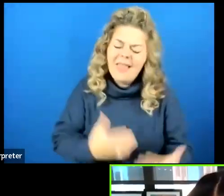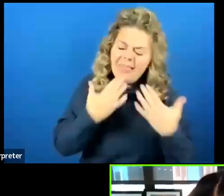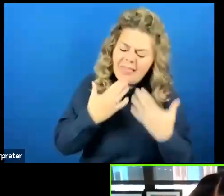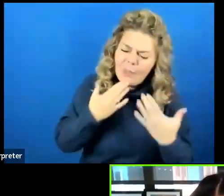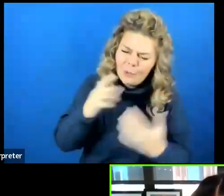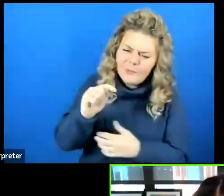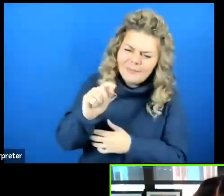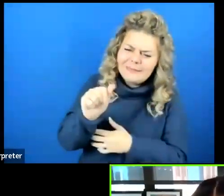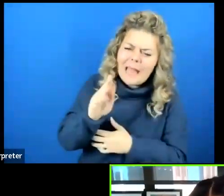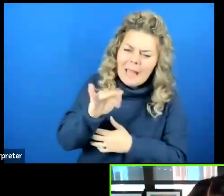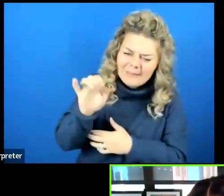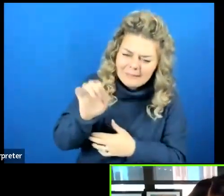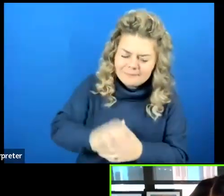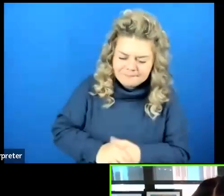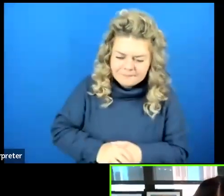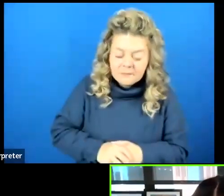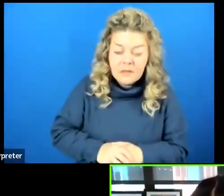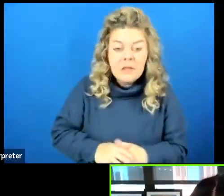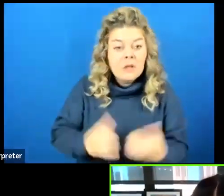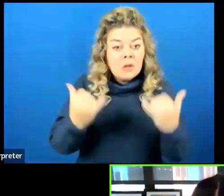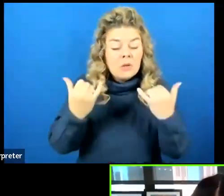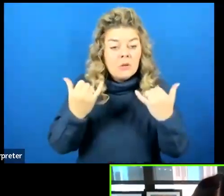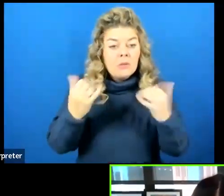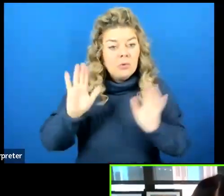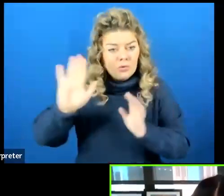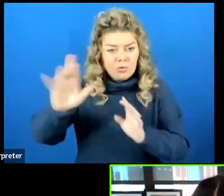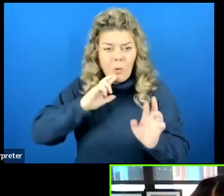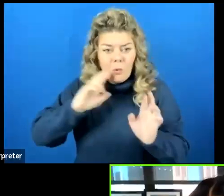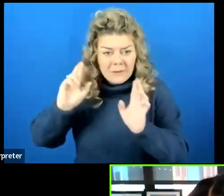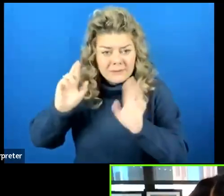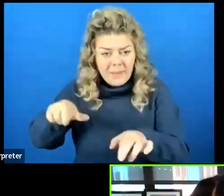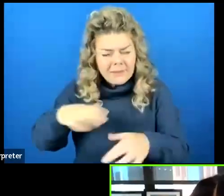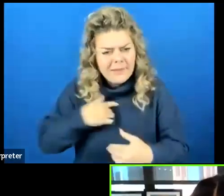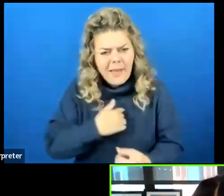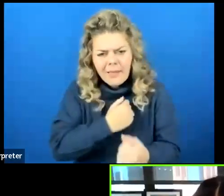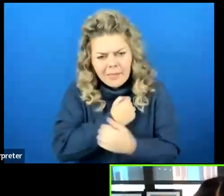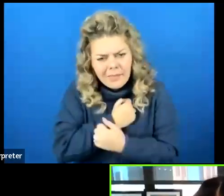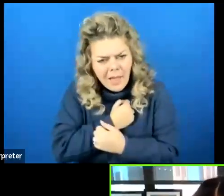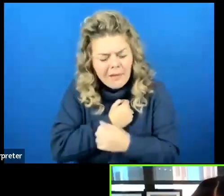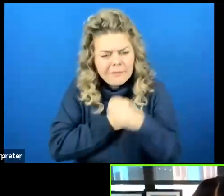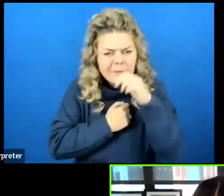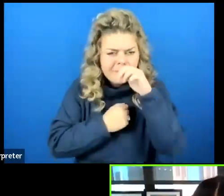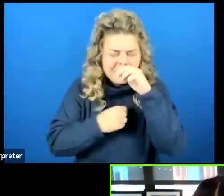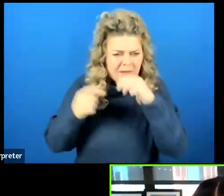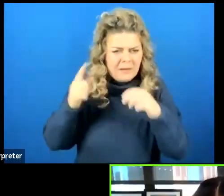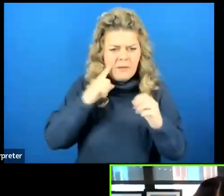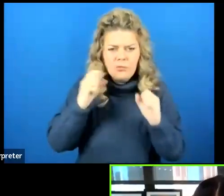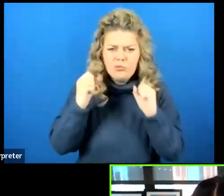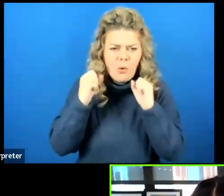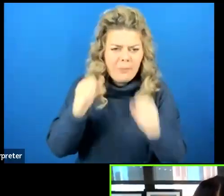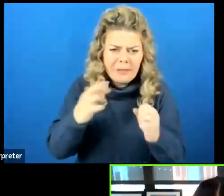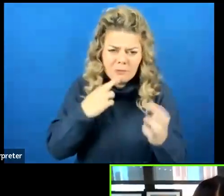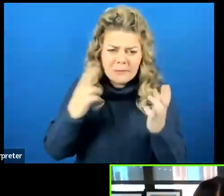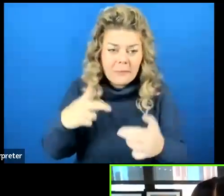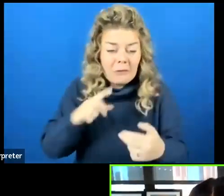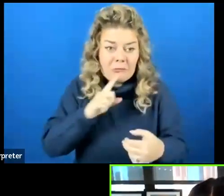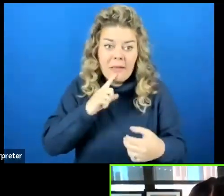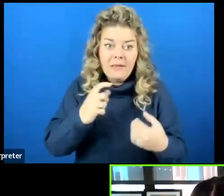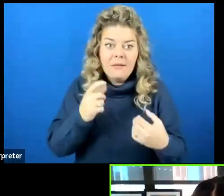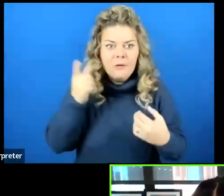So we are going to, and in your response, I, I love just how robust they were. They address many of the other questions